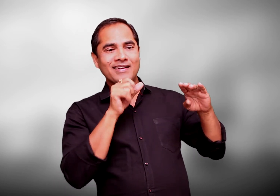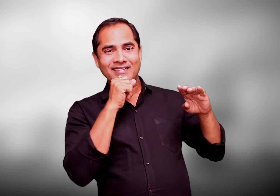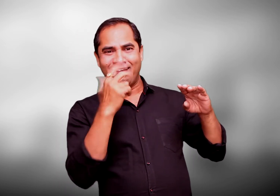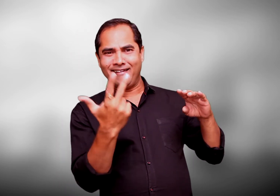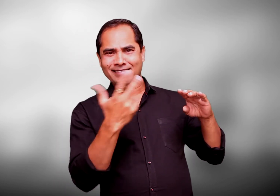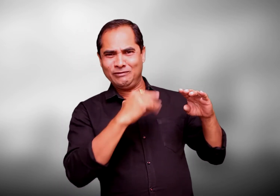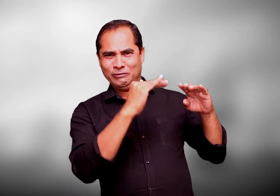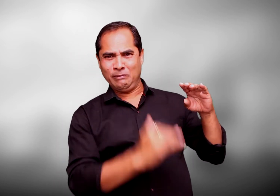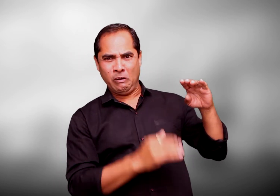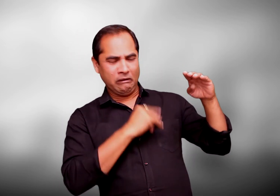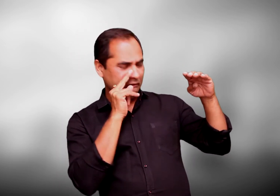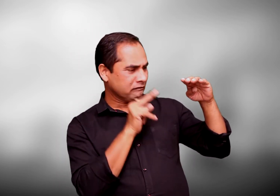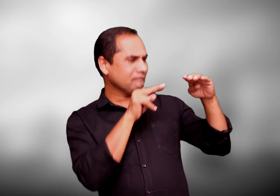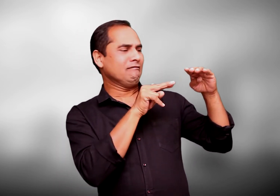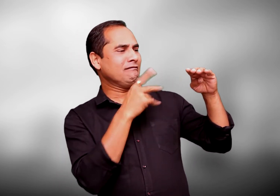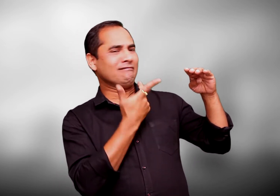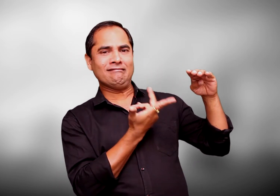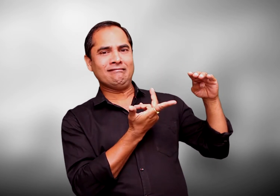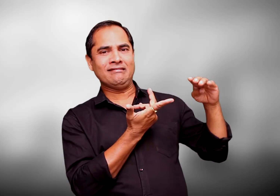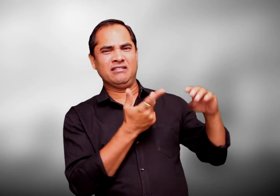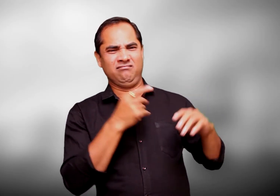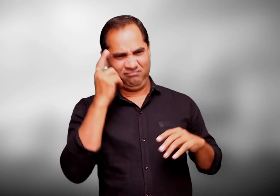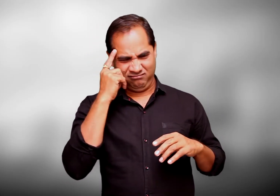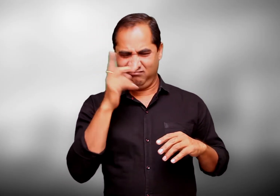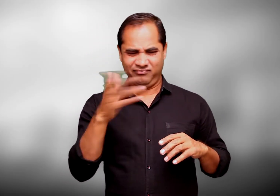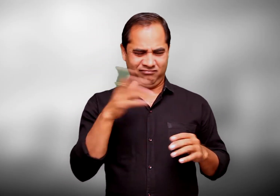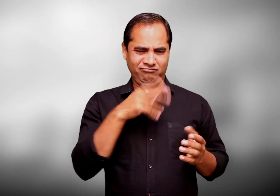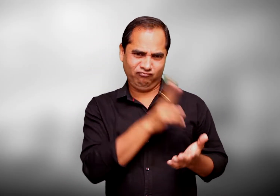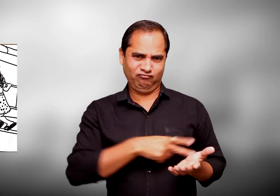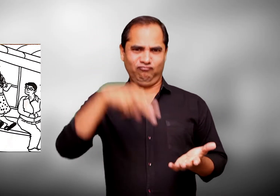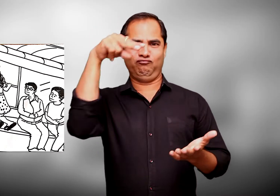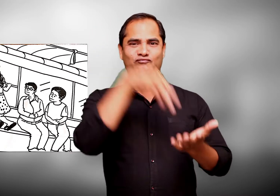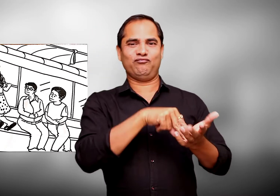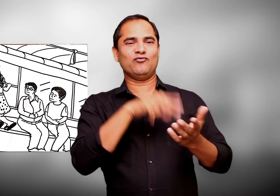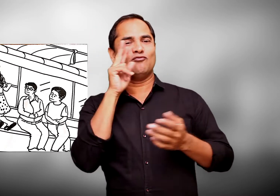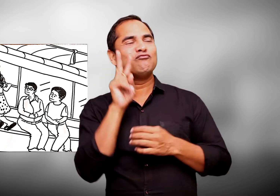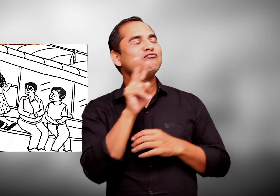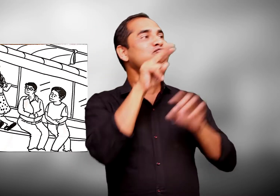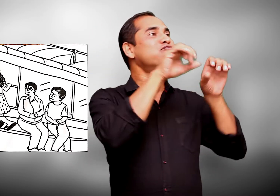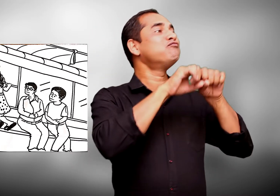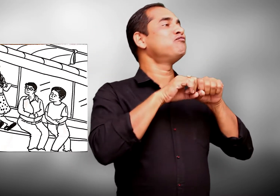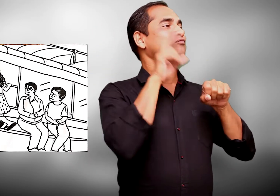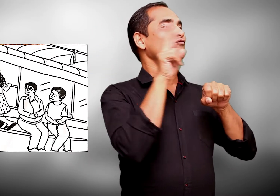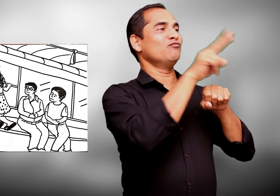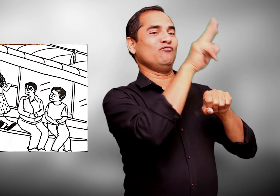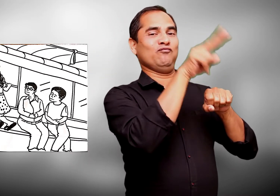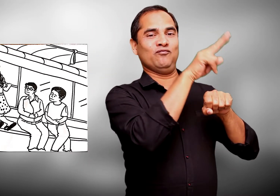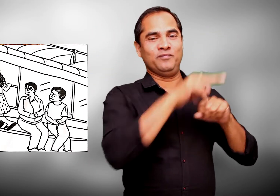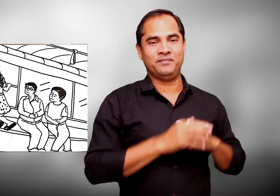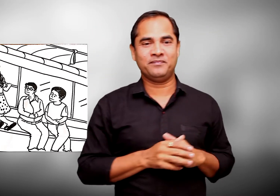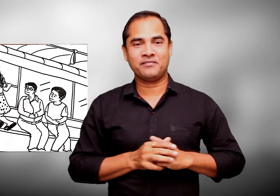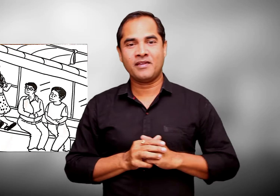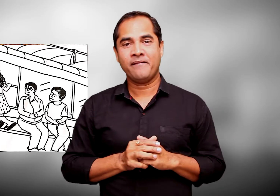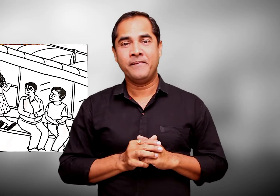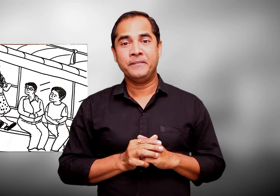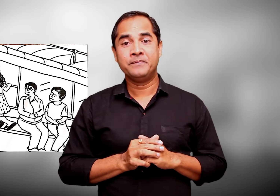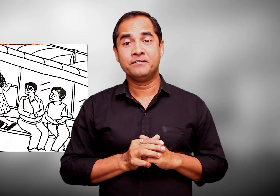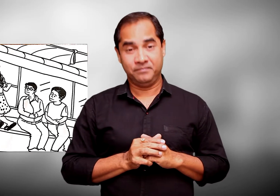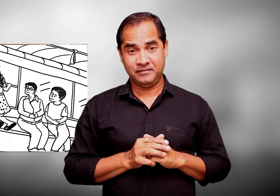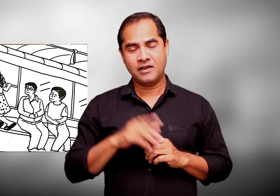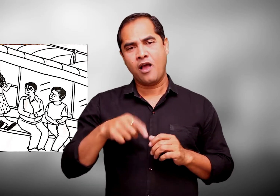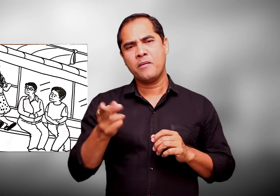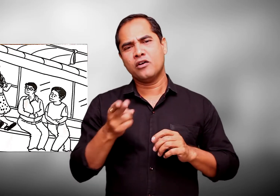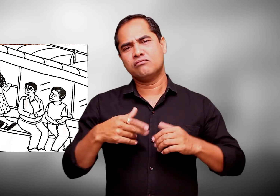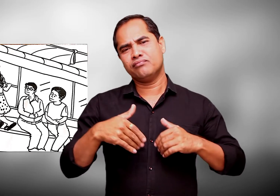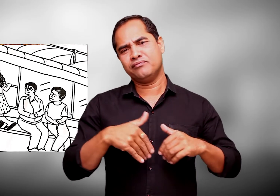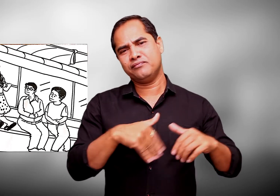So she stood up on the seat and peered over the blind. The bus was now